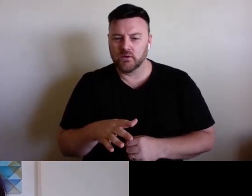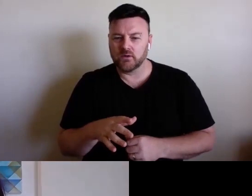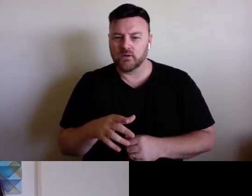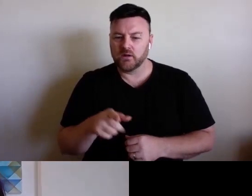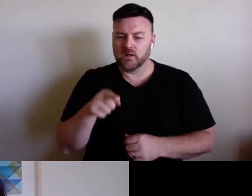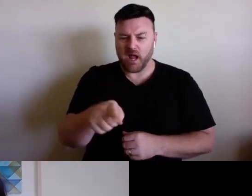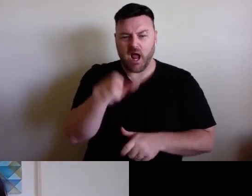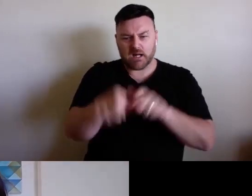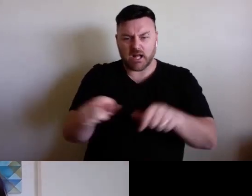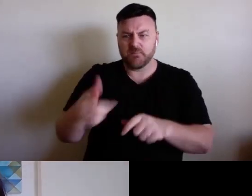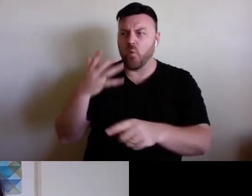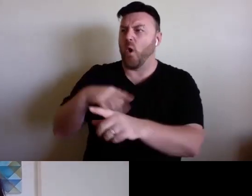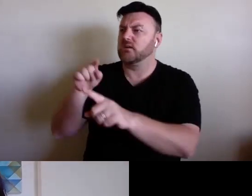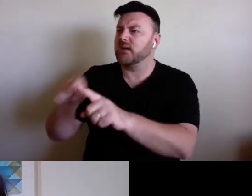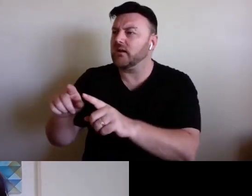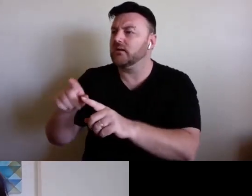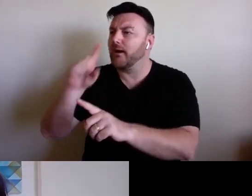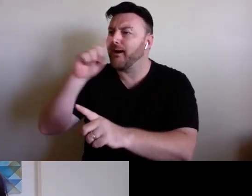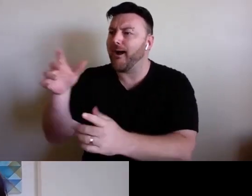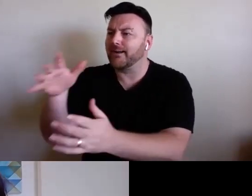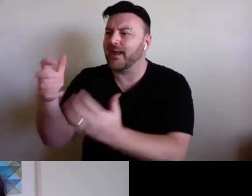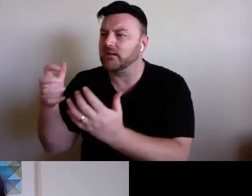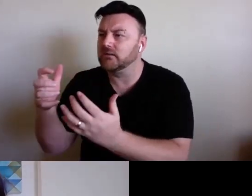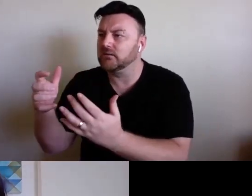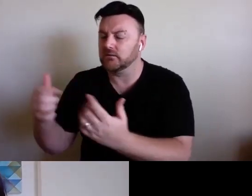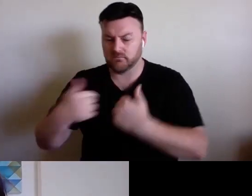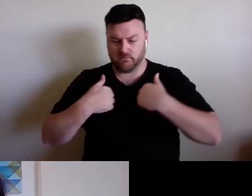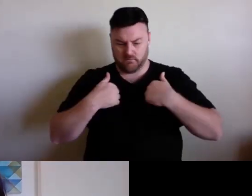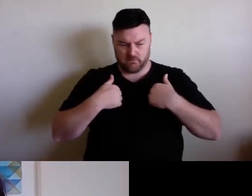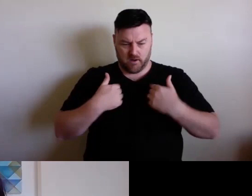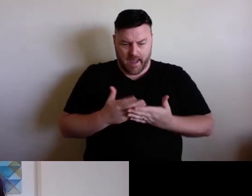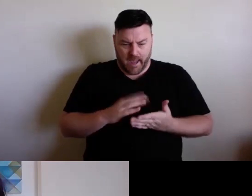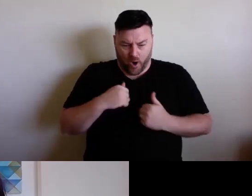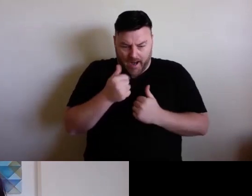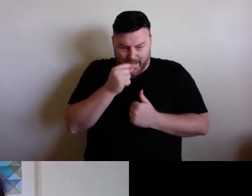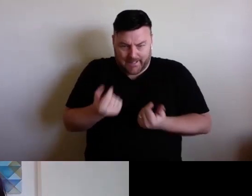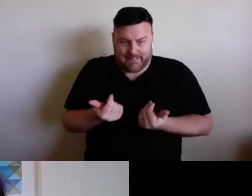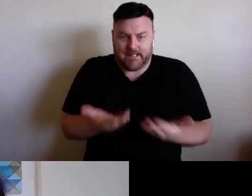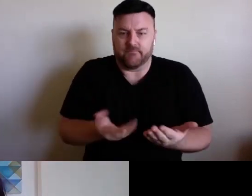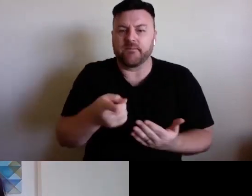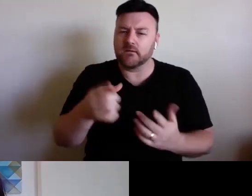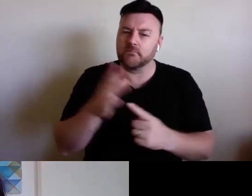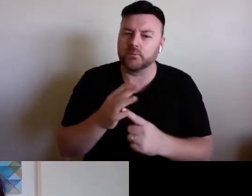obviously there's a myriad of different audiences in the online space. But you really need to deeply understand the trends. The way an